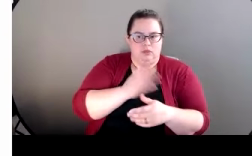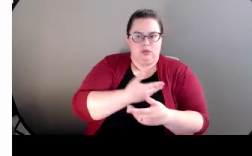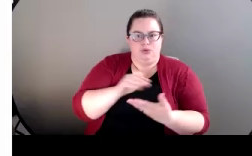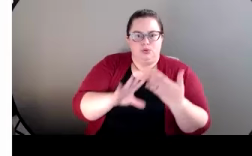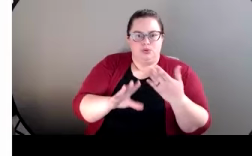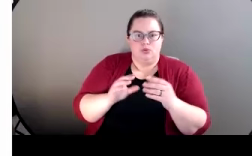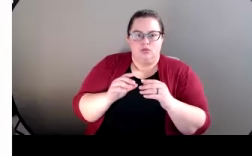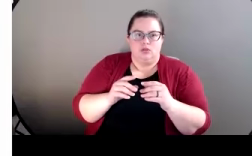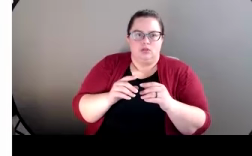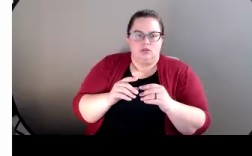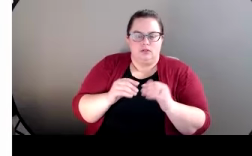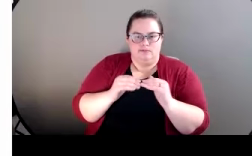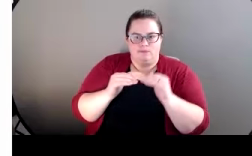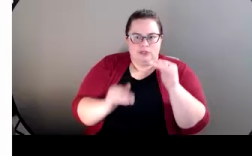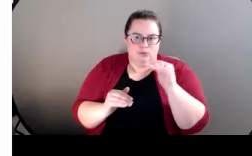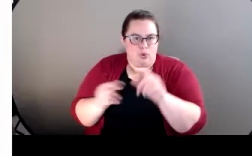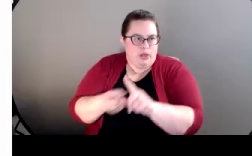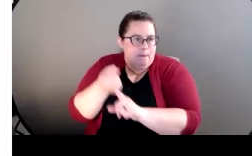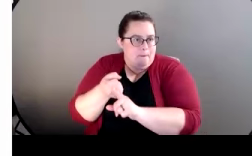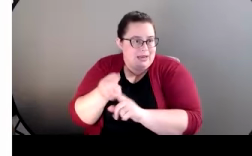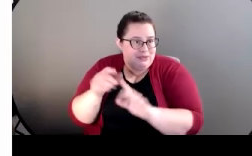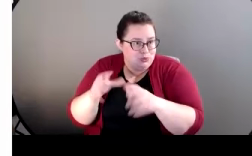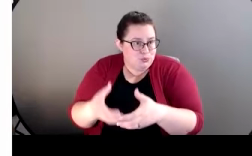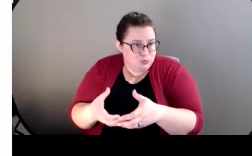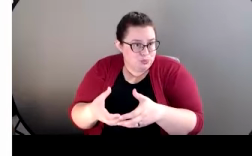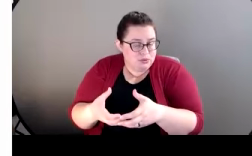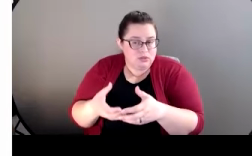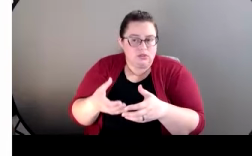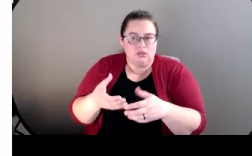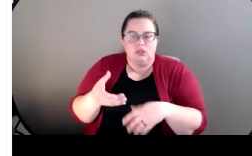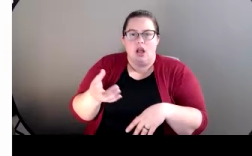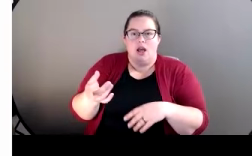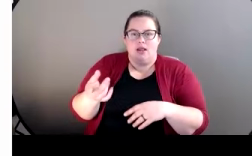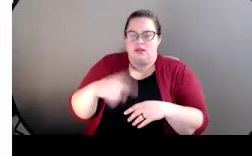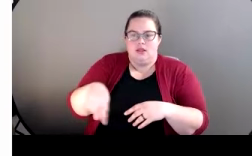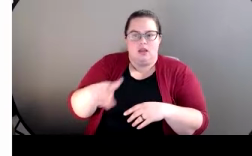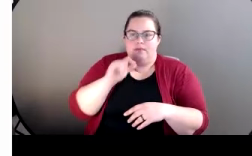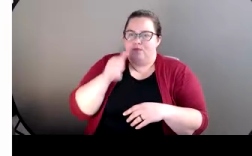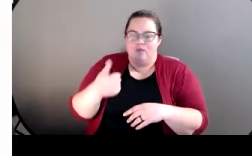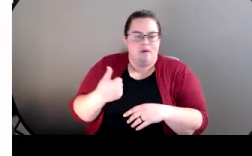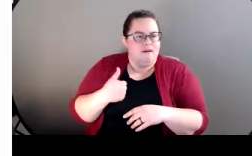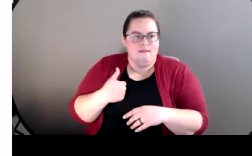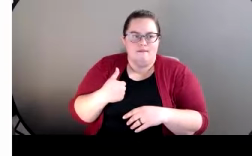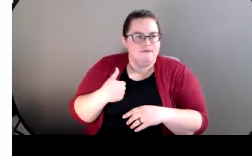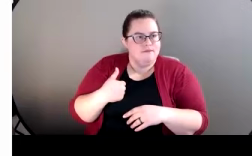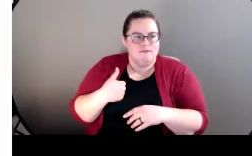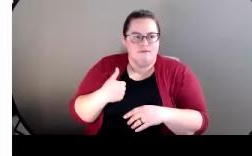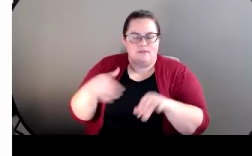disproportionately impacted groups more, they just don't have the same resources.